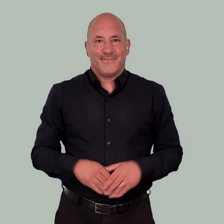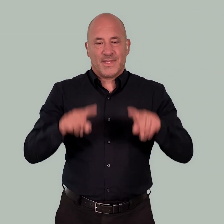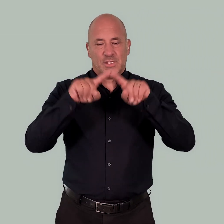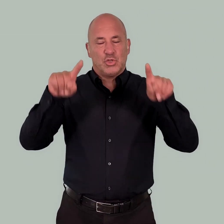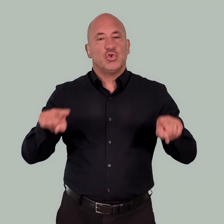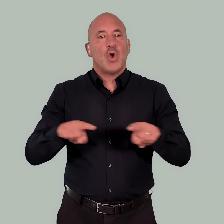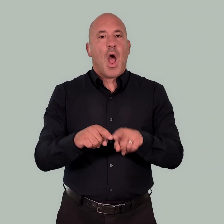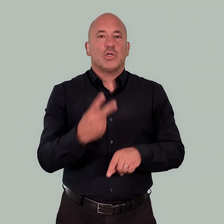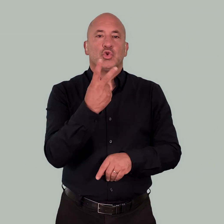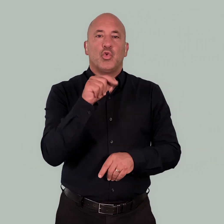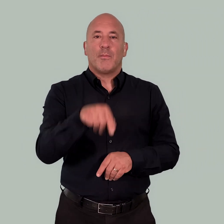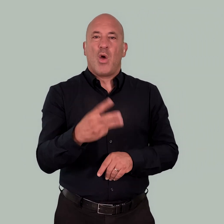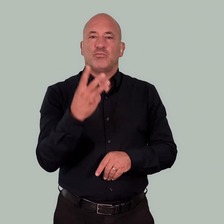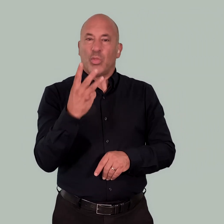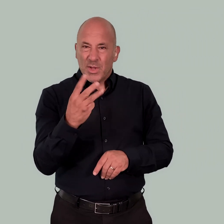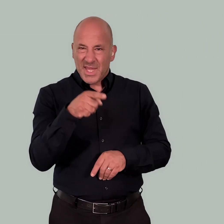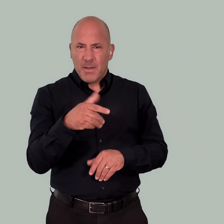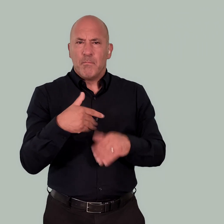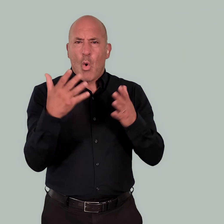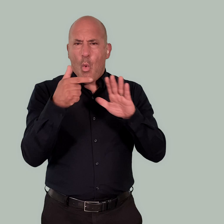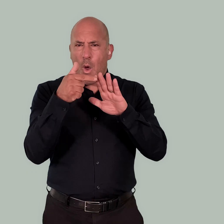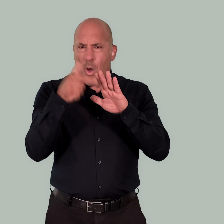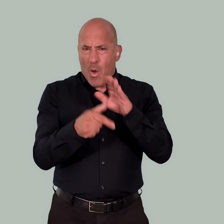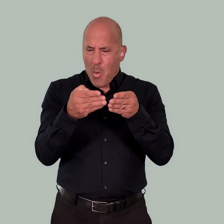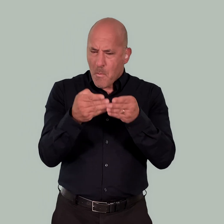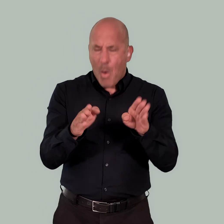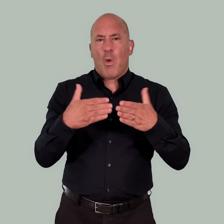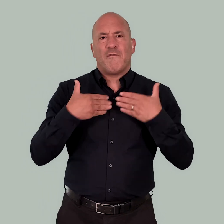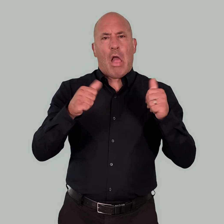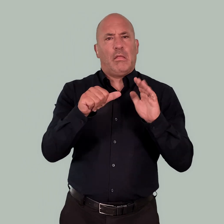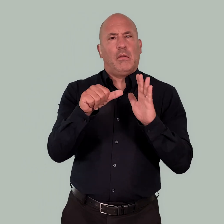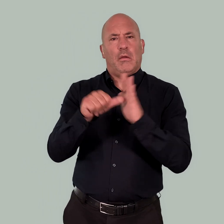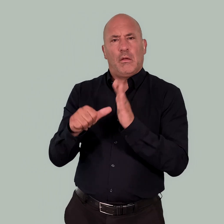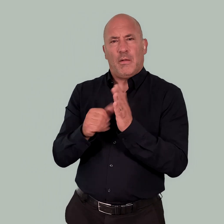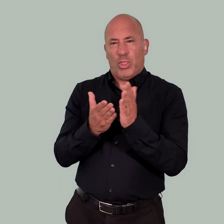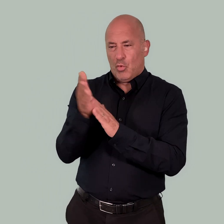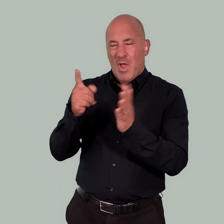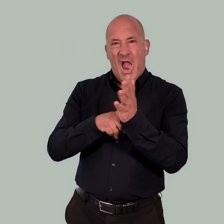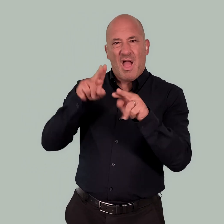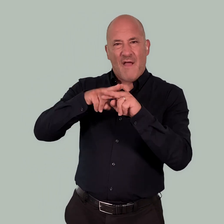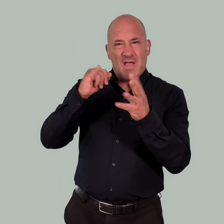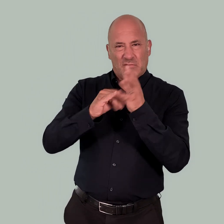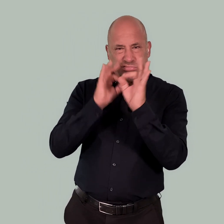2.15 Chart 2.3 shows the fuller range of health conditions collected in the LFS,